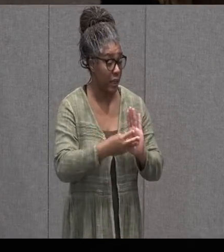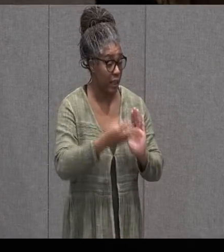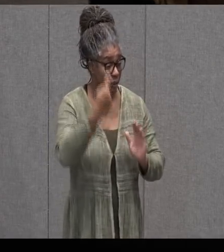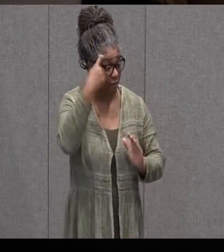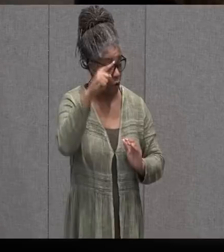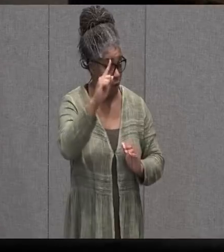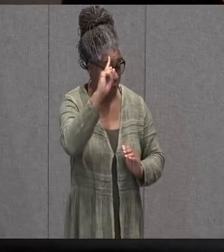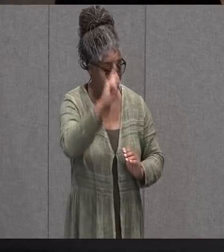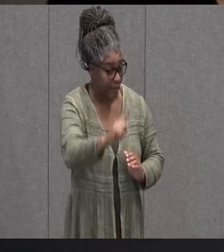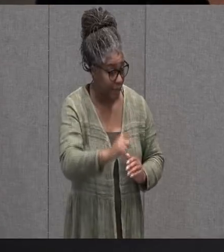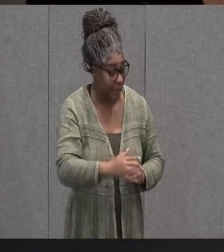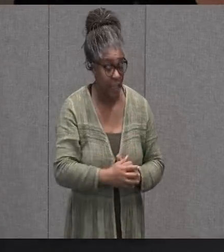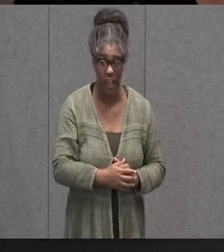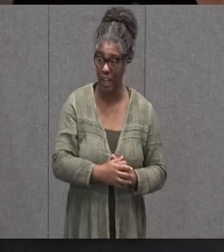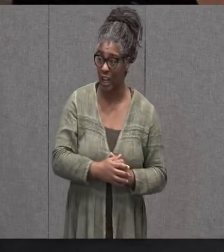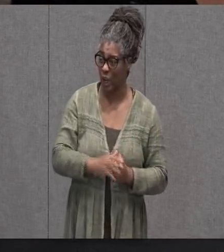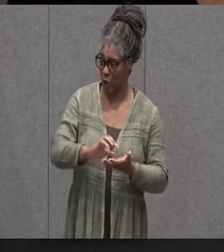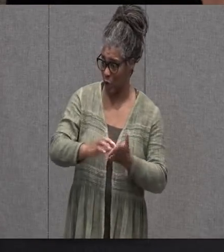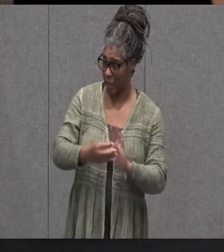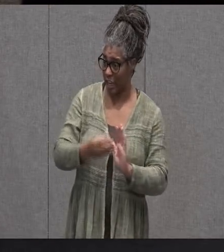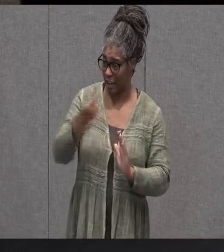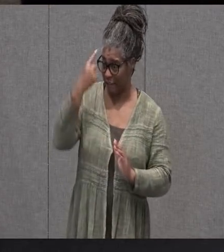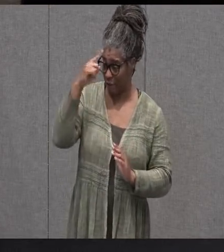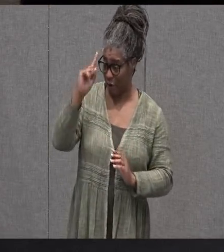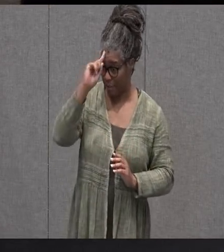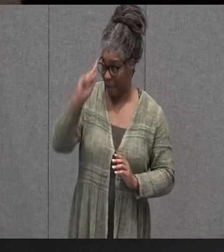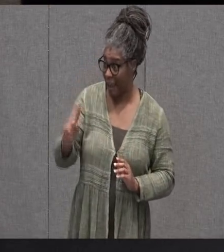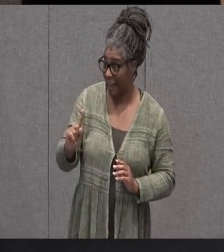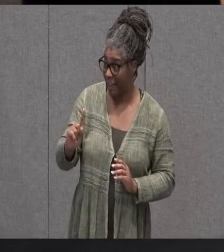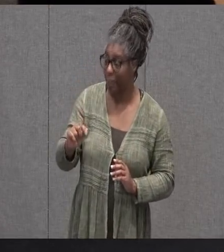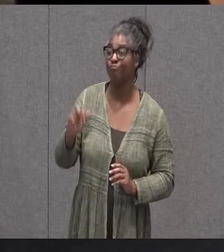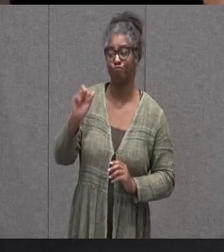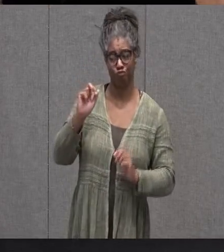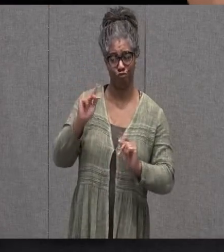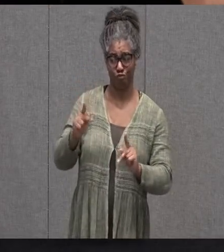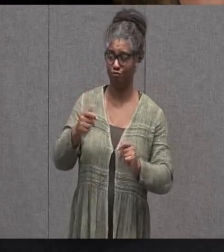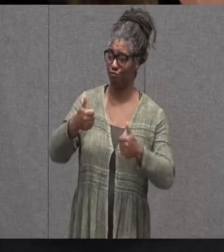"A cookie for a penny, okay," said Lucy May.